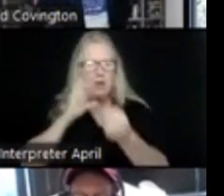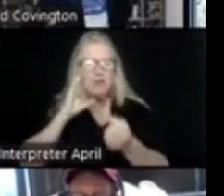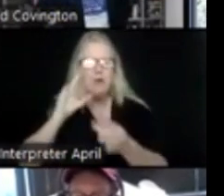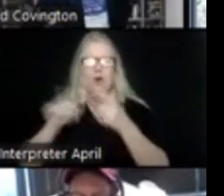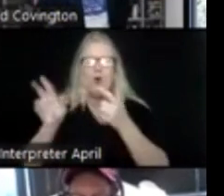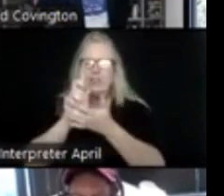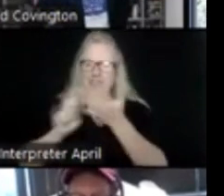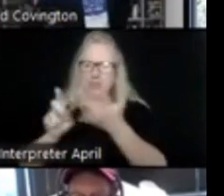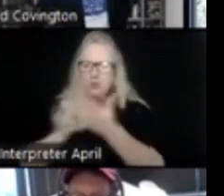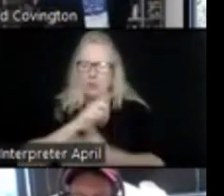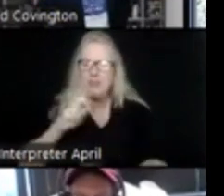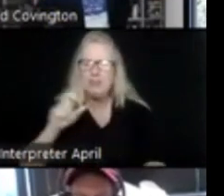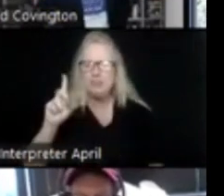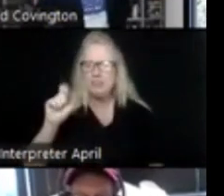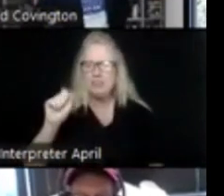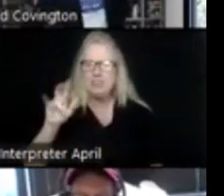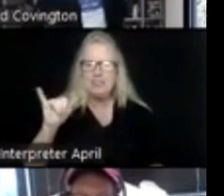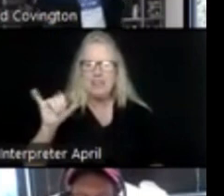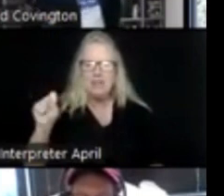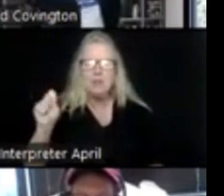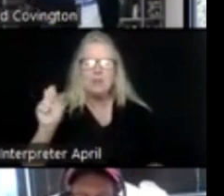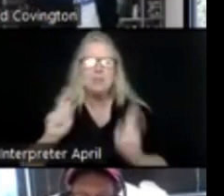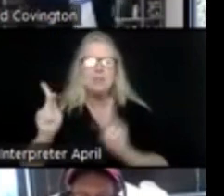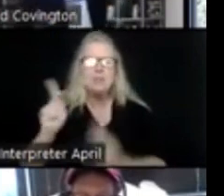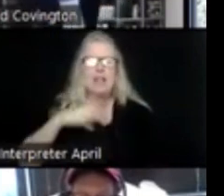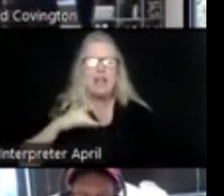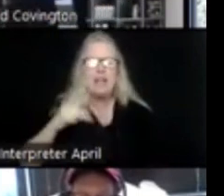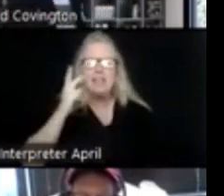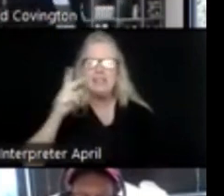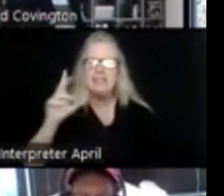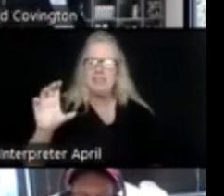THEY LIKE THAT.